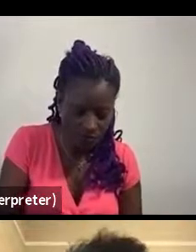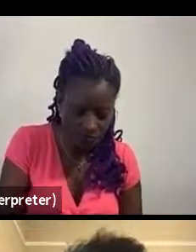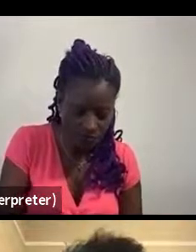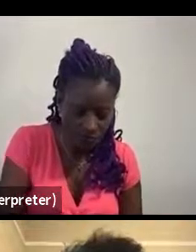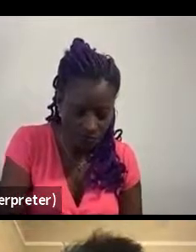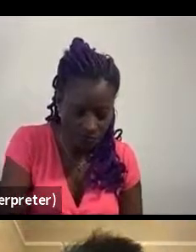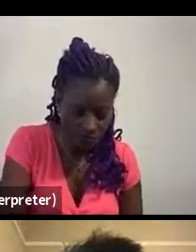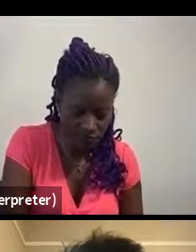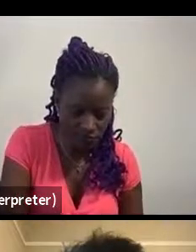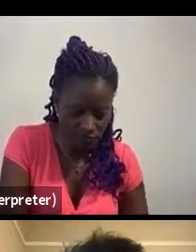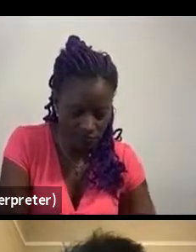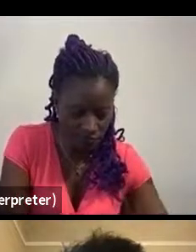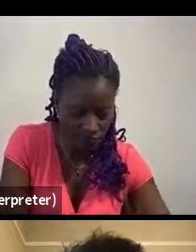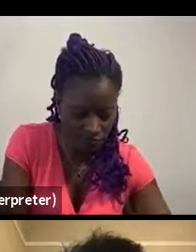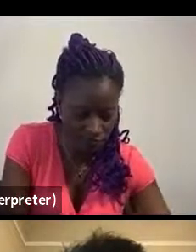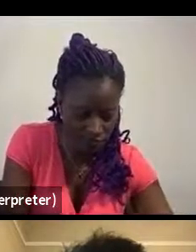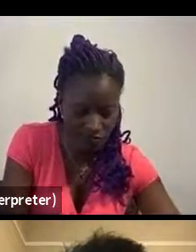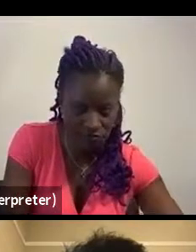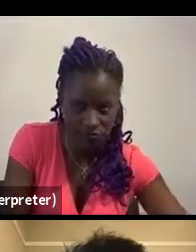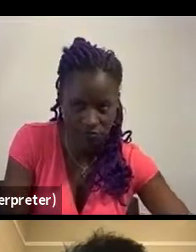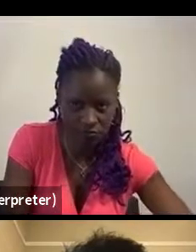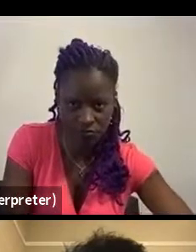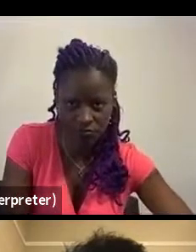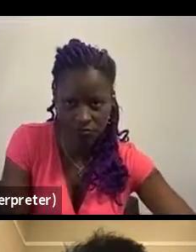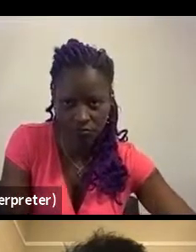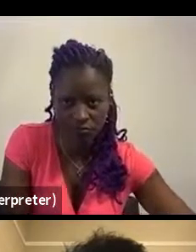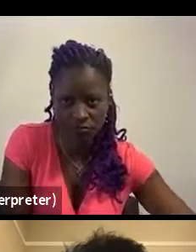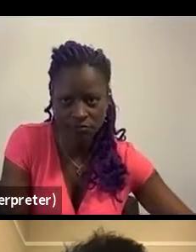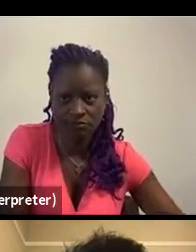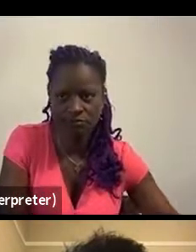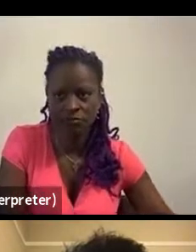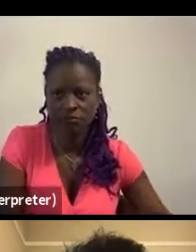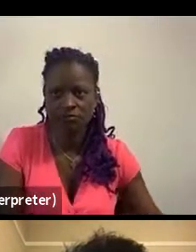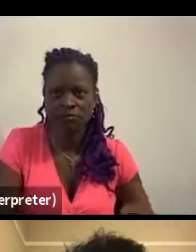Yeah, I mean, I just want to continue to say that we're trying to do a lot of work.